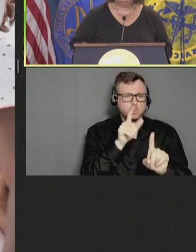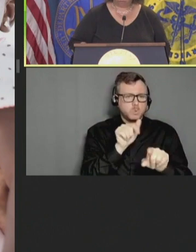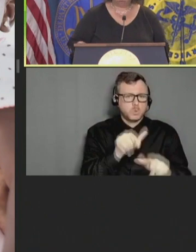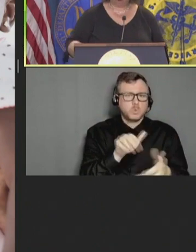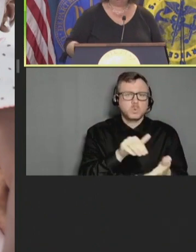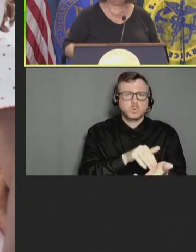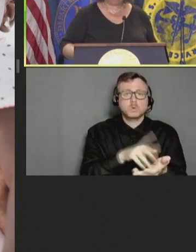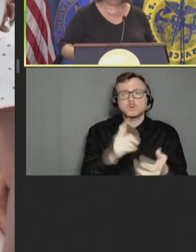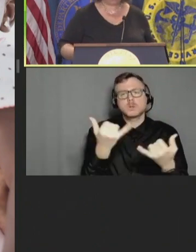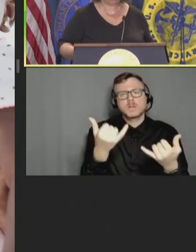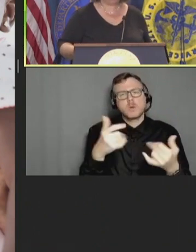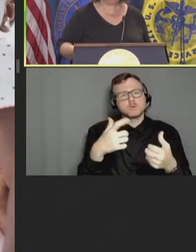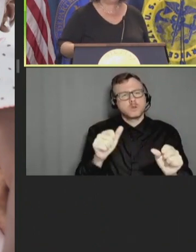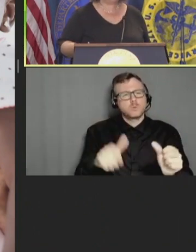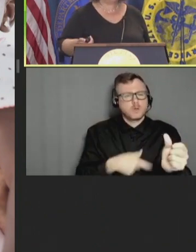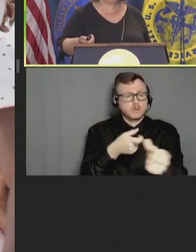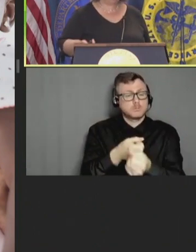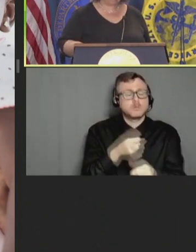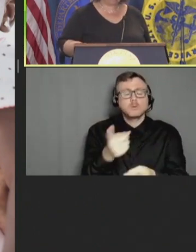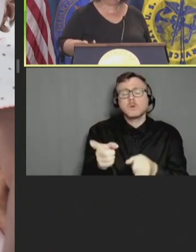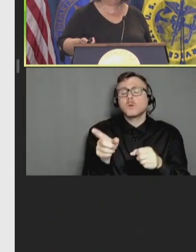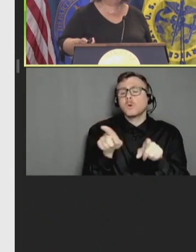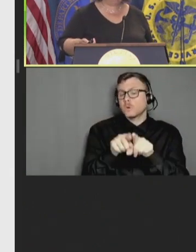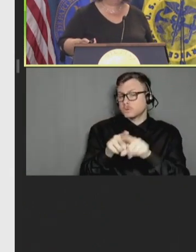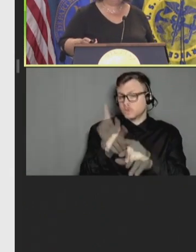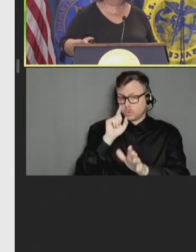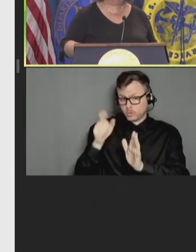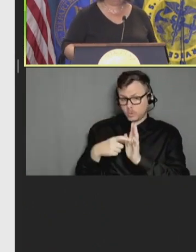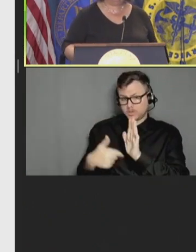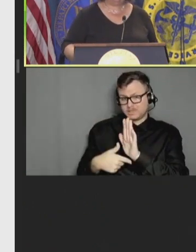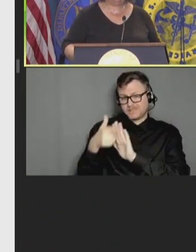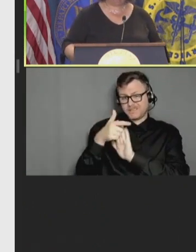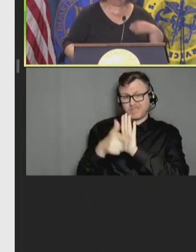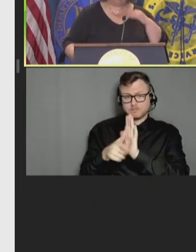We're also seeing a change in legislative landscape, which I can talk a little bit about.